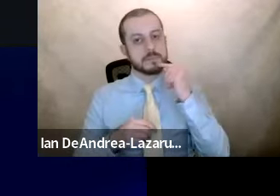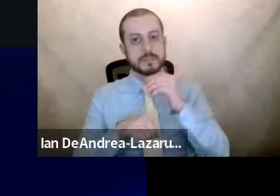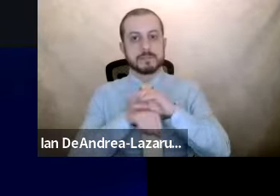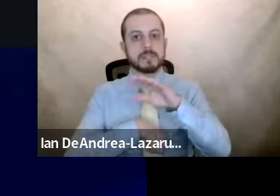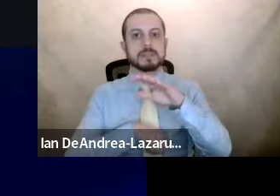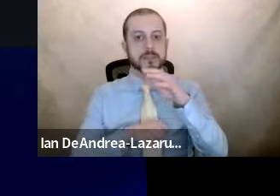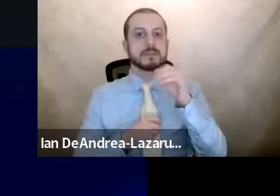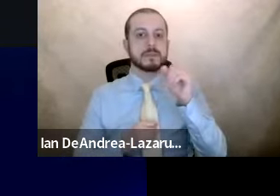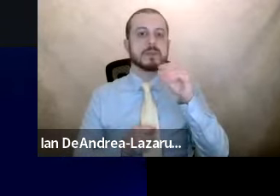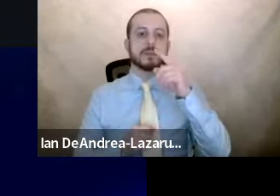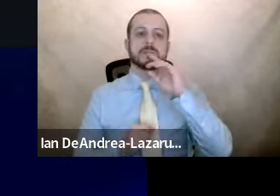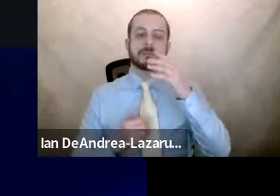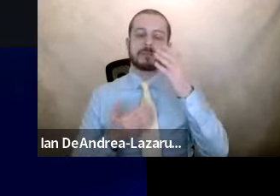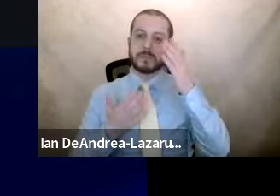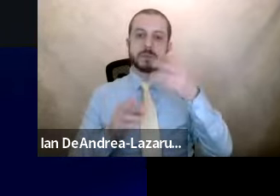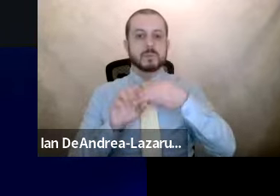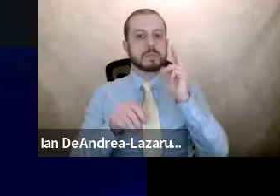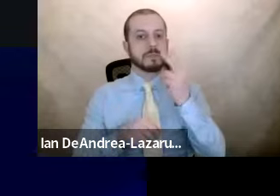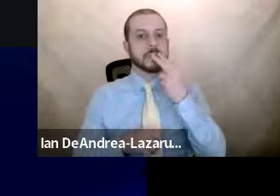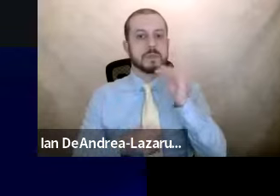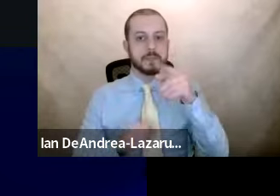Alcohol can also impact your risk of stroke, so try to limit that as much as you can. Too much alcohol can certainly affect how the blood moves through your body, how your heart functions.